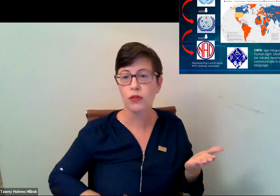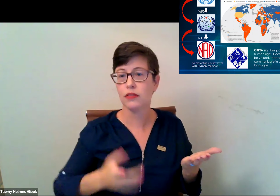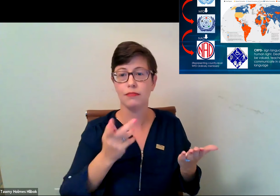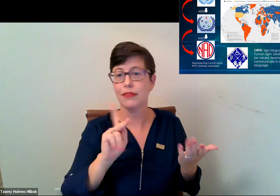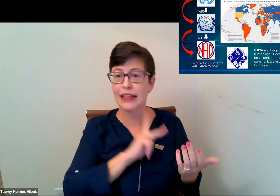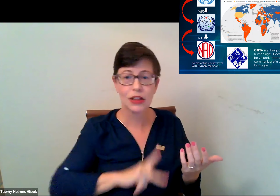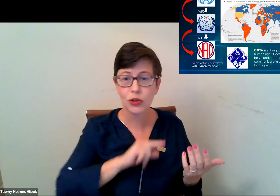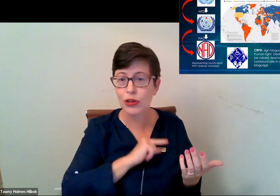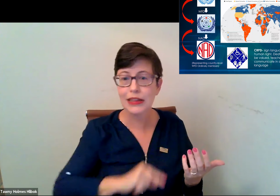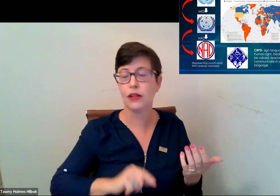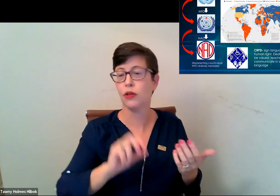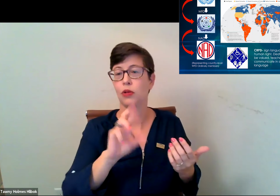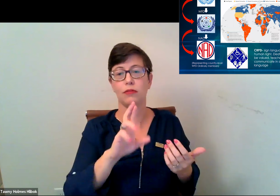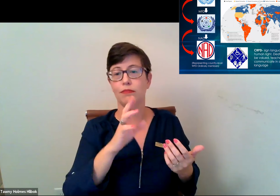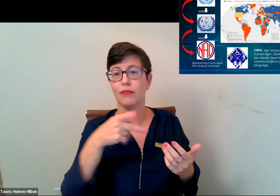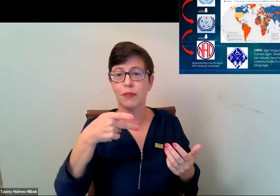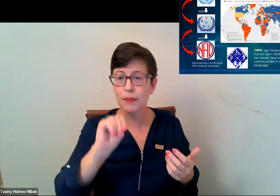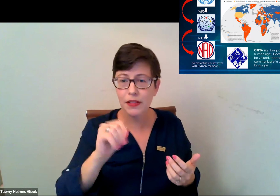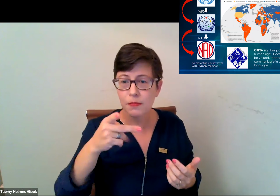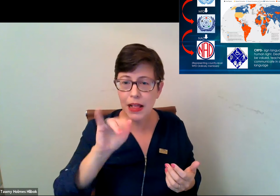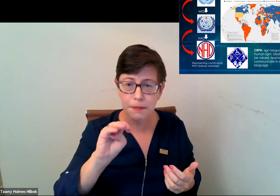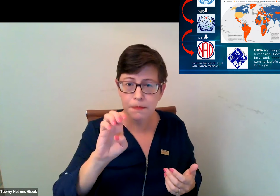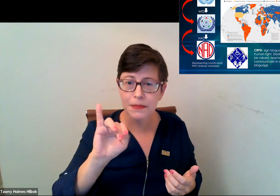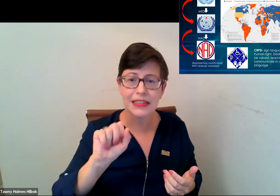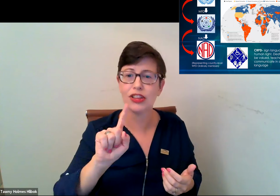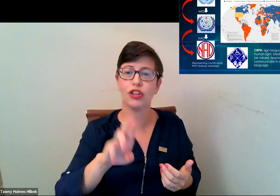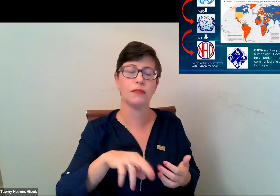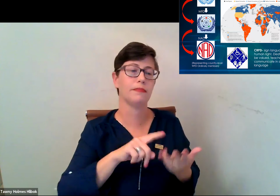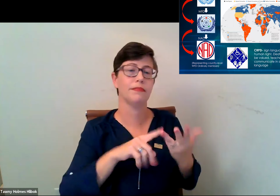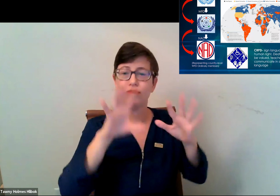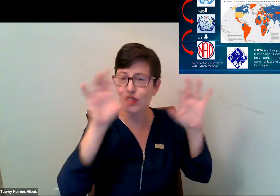so for signing an emperor a king a president, the head of a nation, a prime minister.